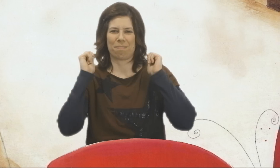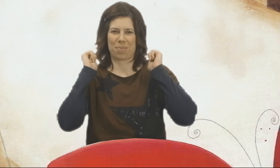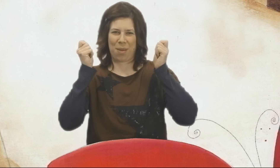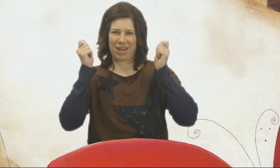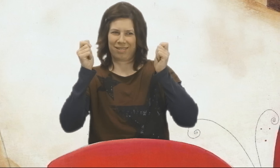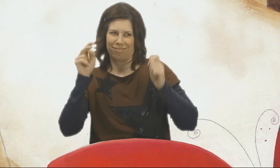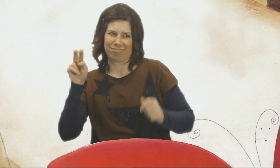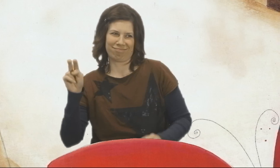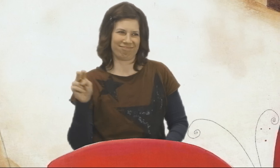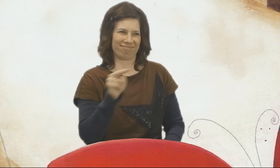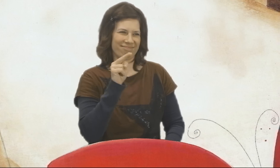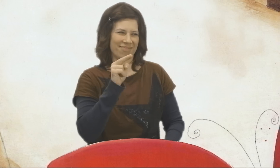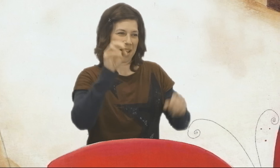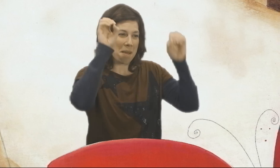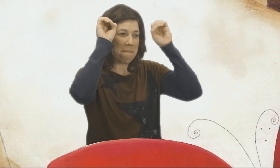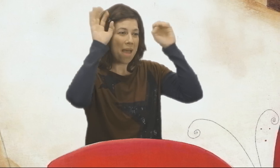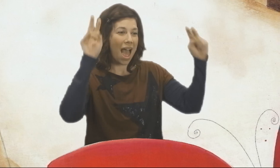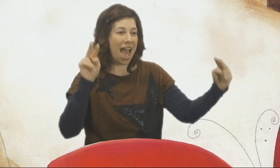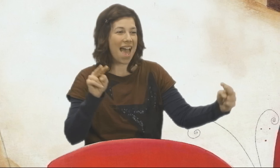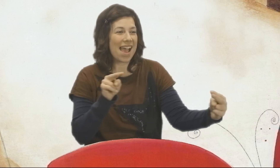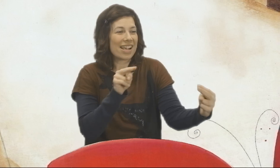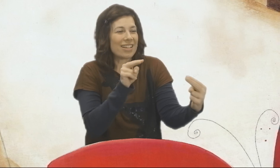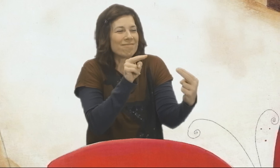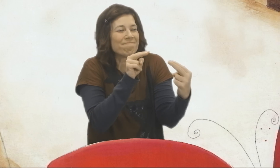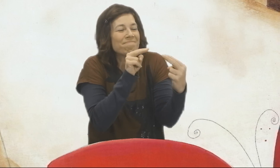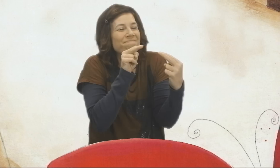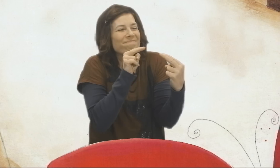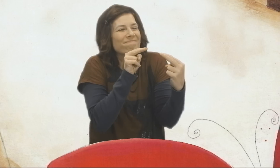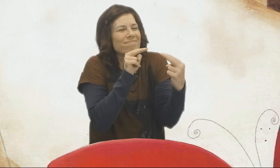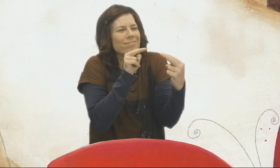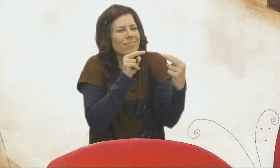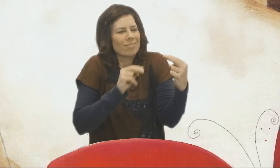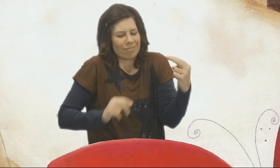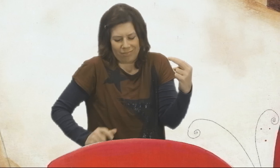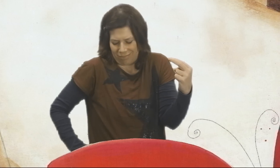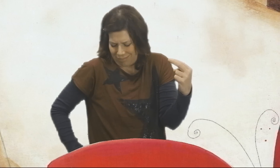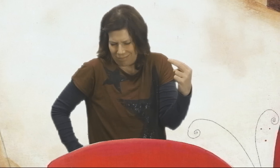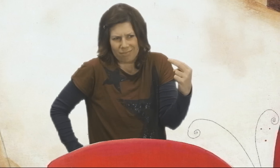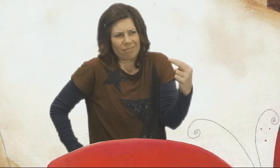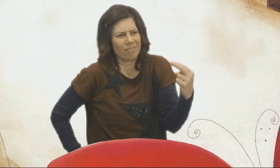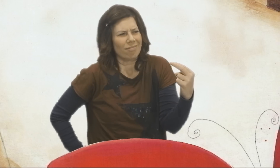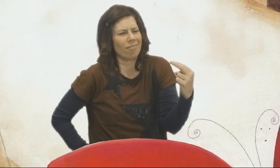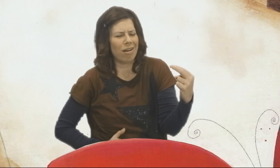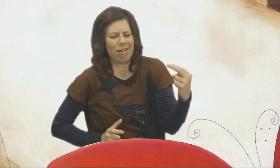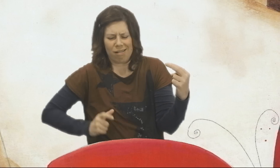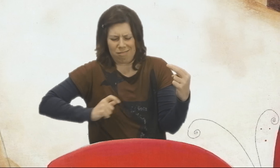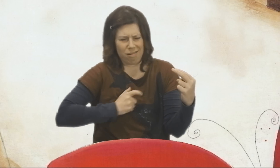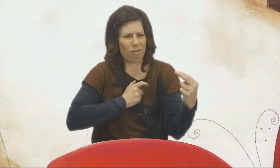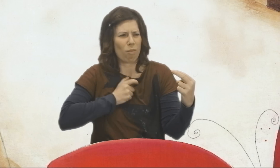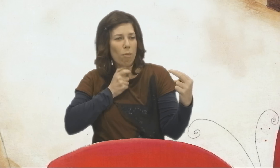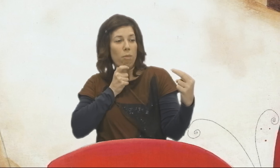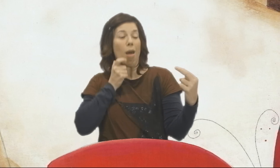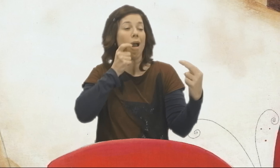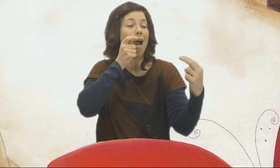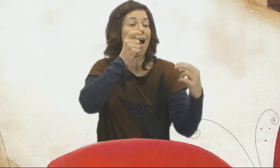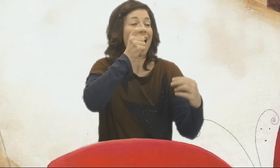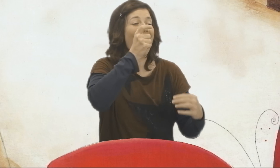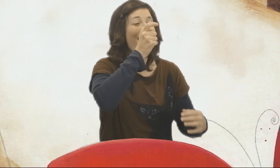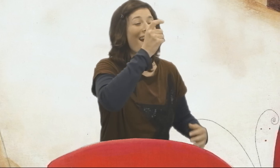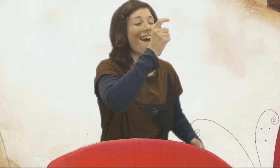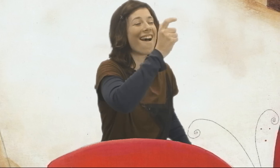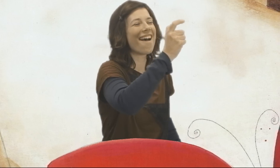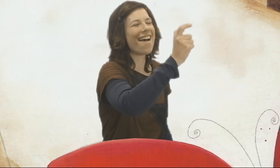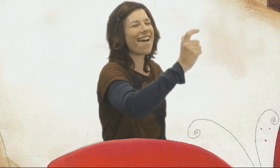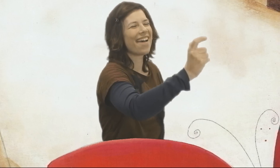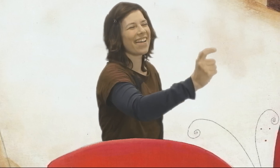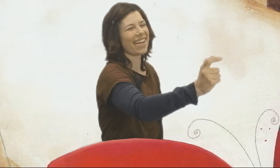He looks at Mary right in her eyes and says: